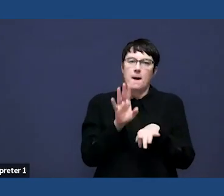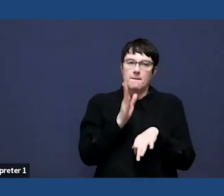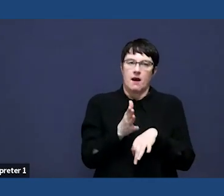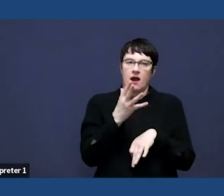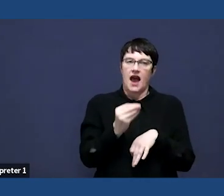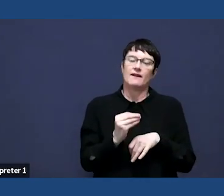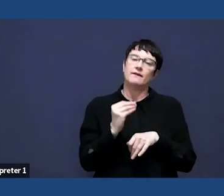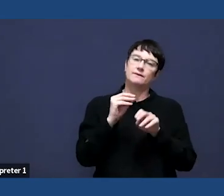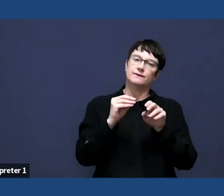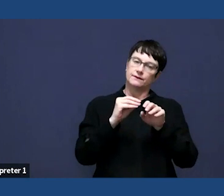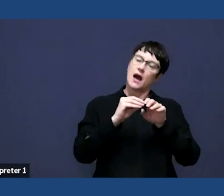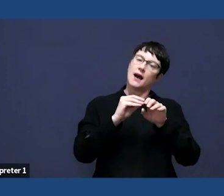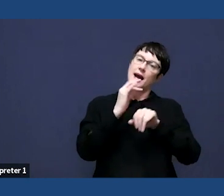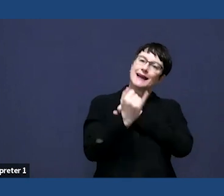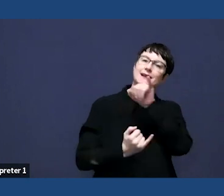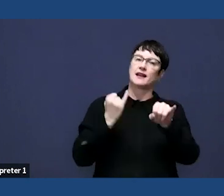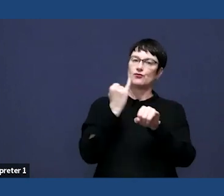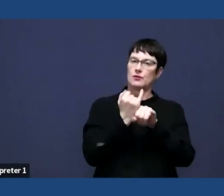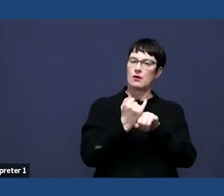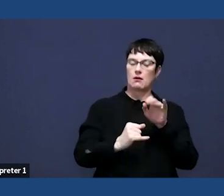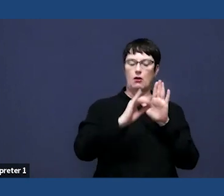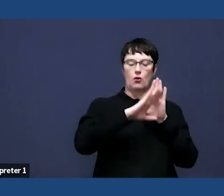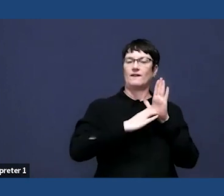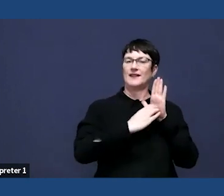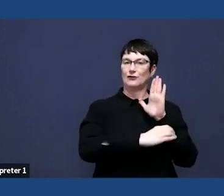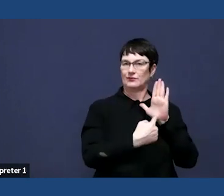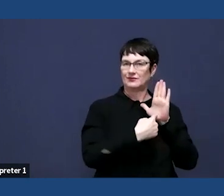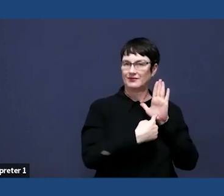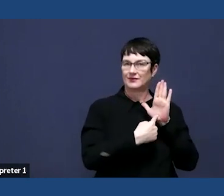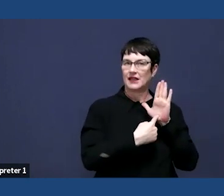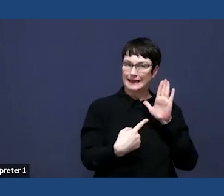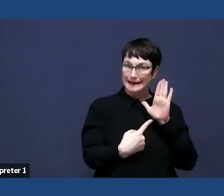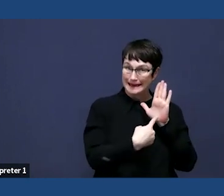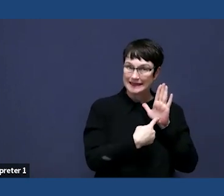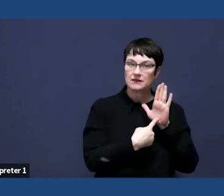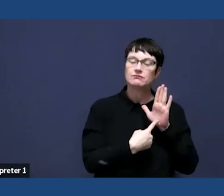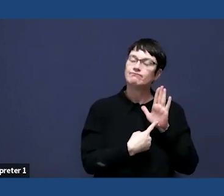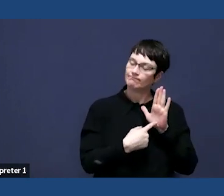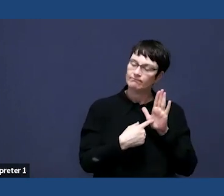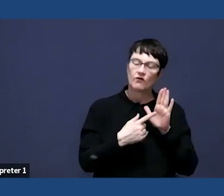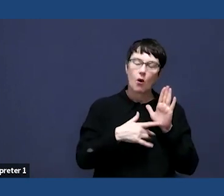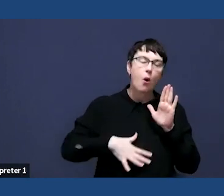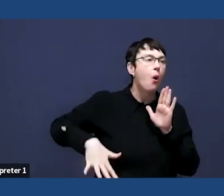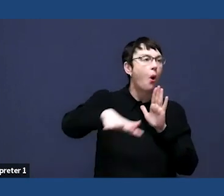We know from our experiences, for example, with LGBTQ rights that in some cases, the